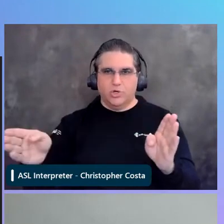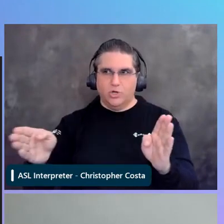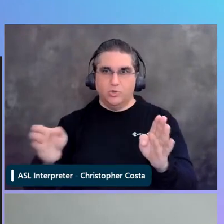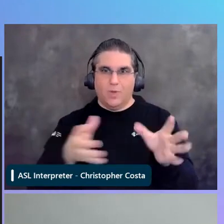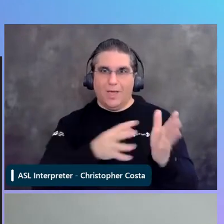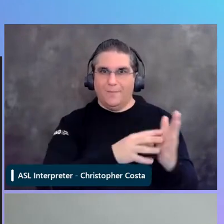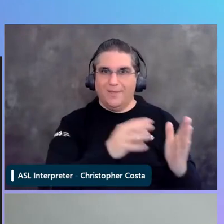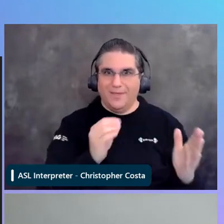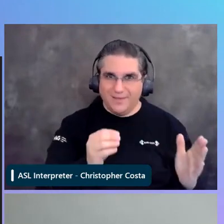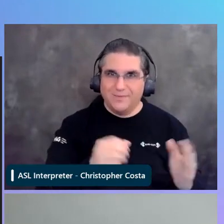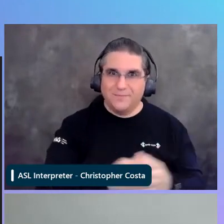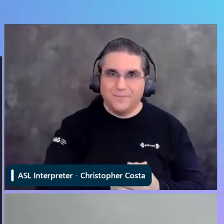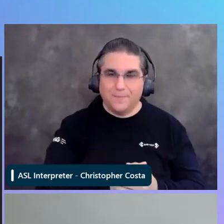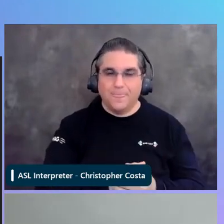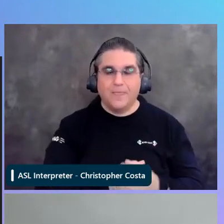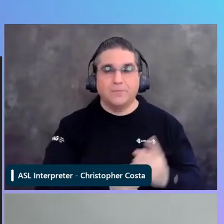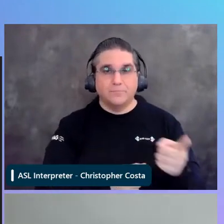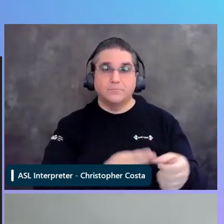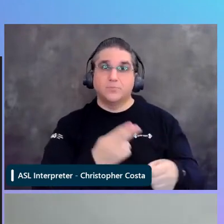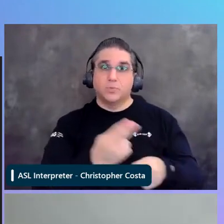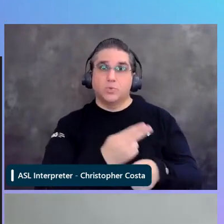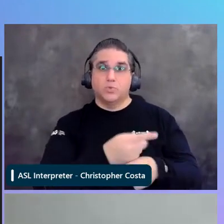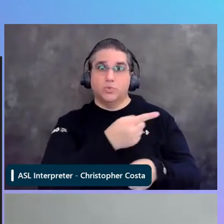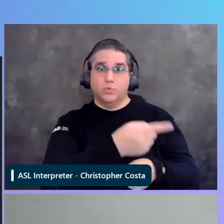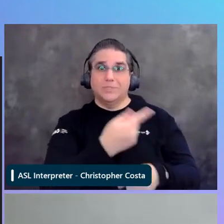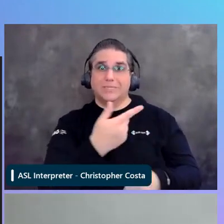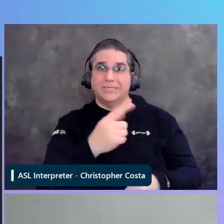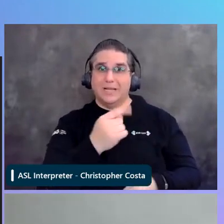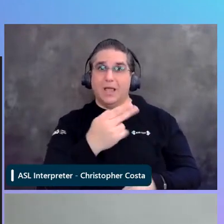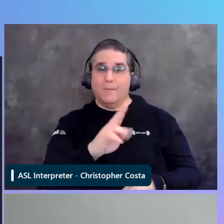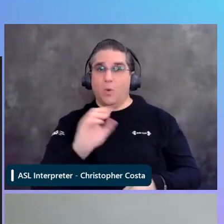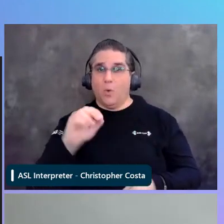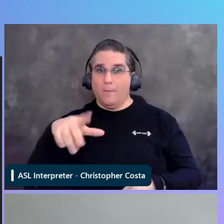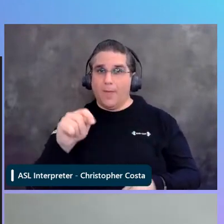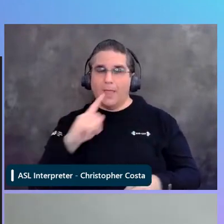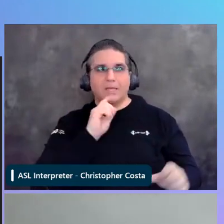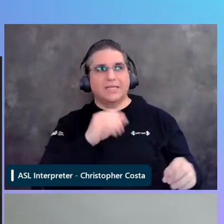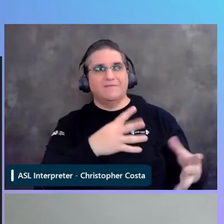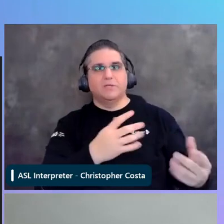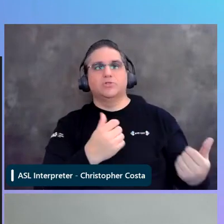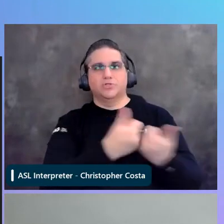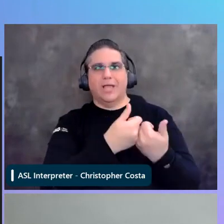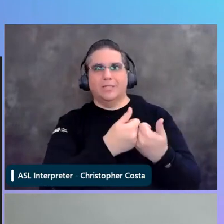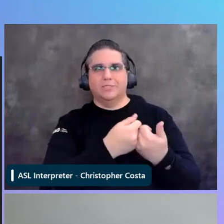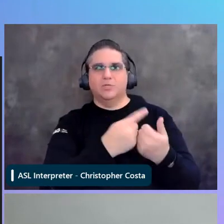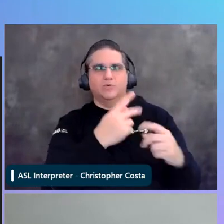dialog with GitHub copilot and challenge it with different scenarios to derive the most